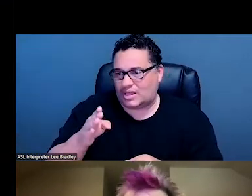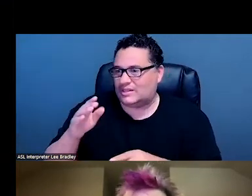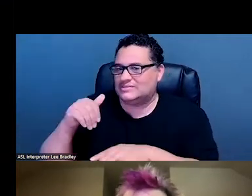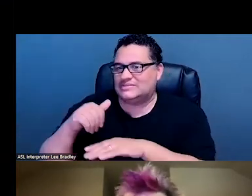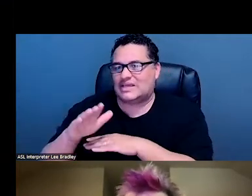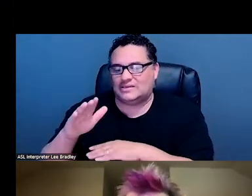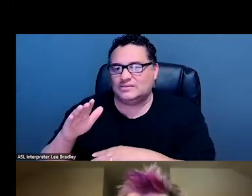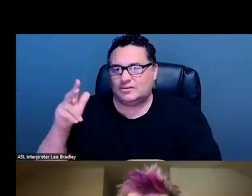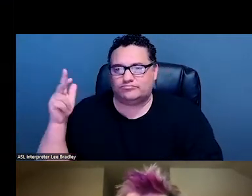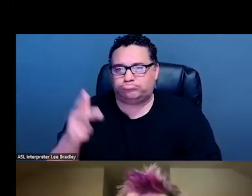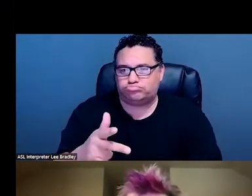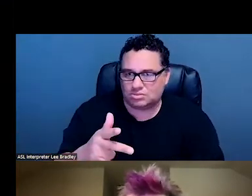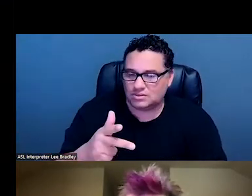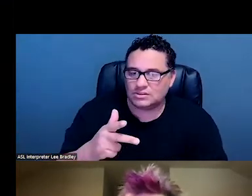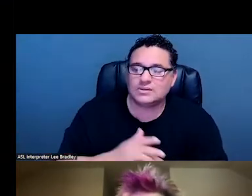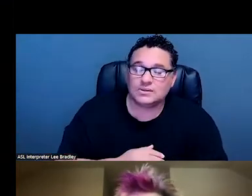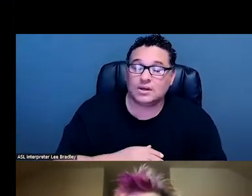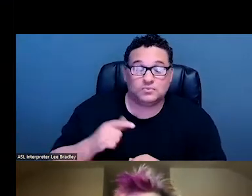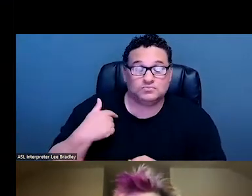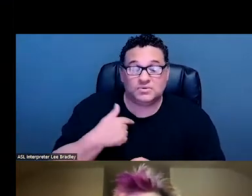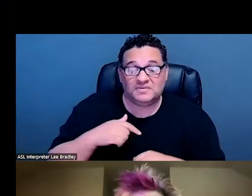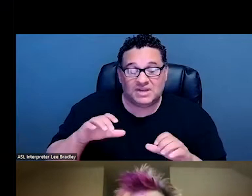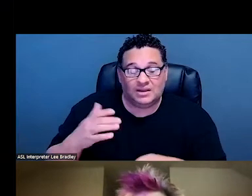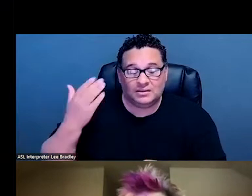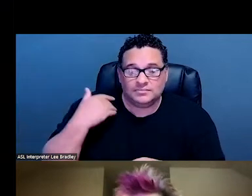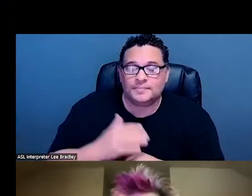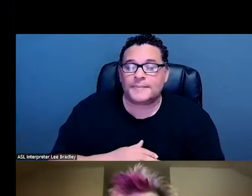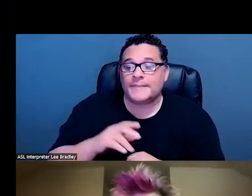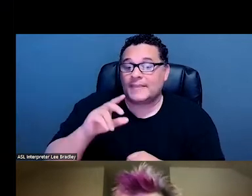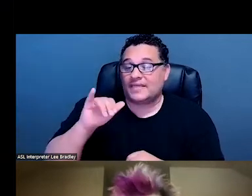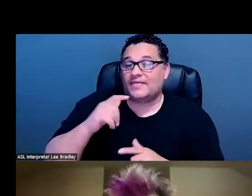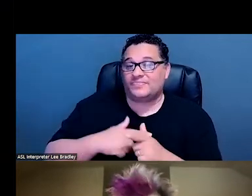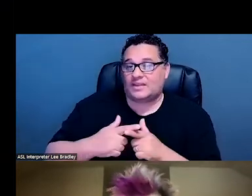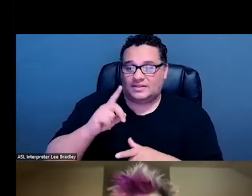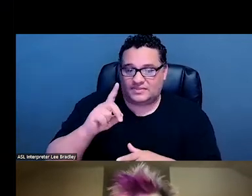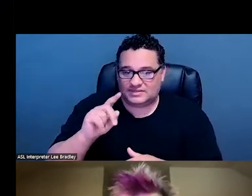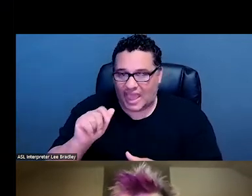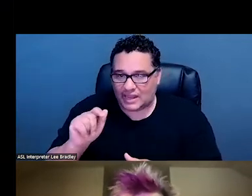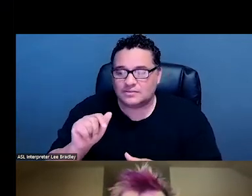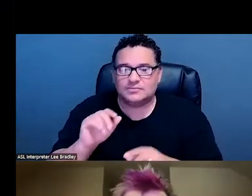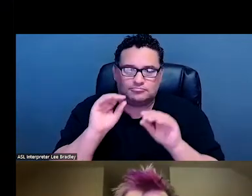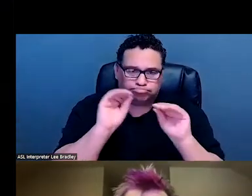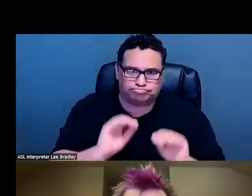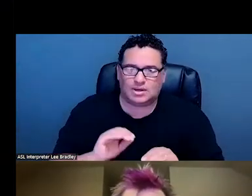HAVE DONE THAT. THEN THE DATA ARE ENTERED INTO OUR DATABASE. AND MORE ABOUT THAT IN A MINUTE. BUT I,